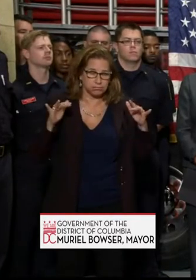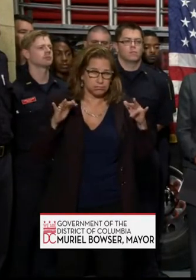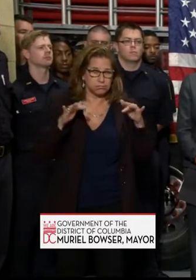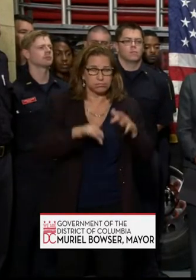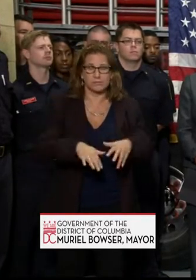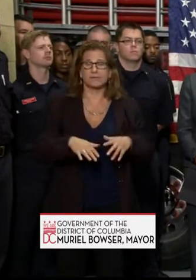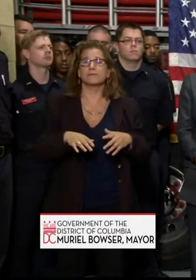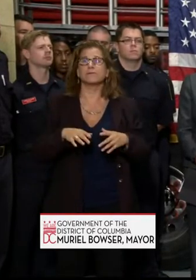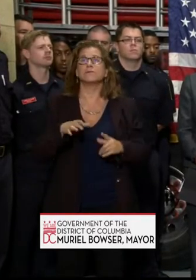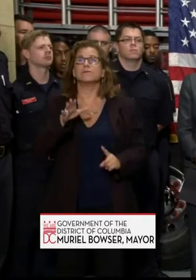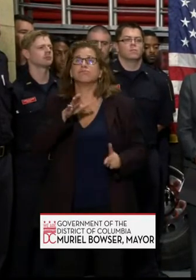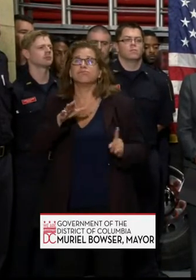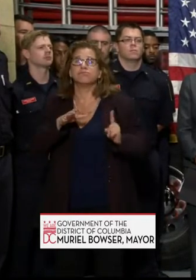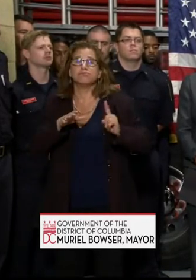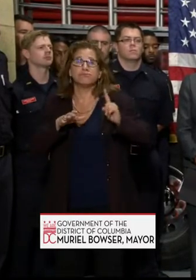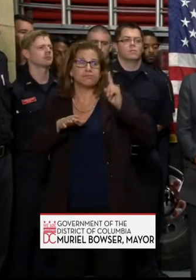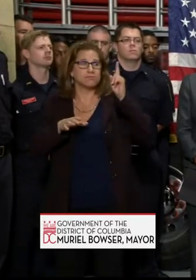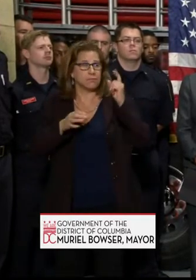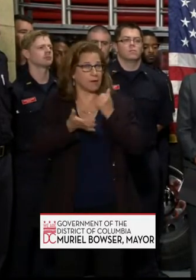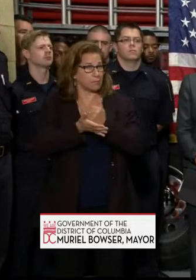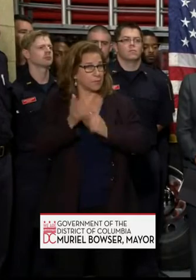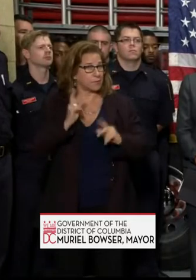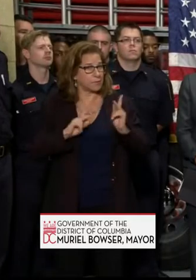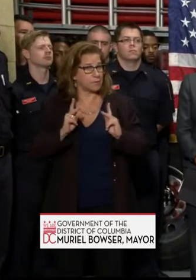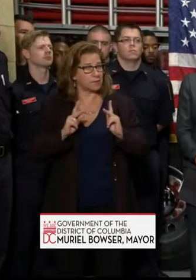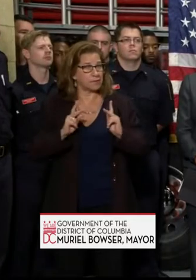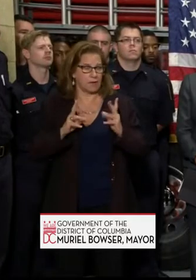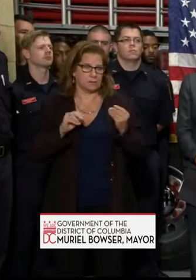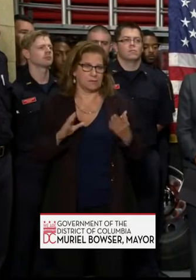SO WE ARE HERE, WE COME TO THANK YOU, WE WANT TO TELL YOU HOW